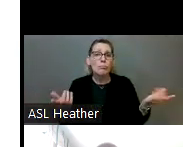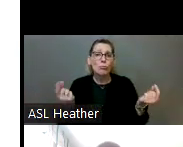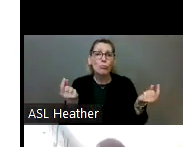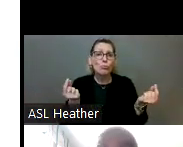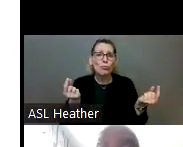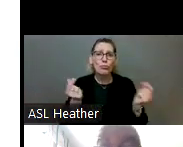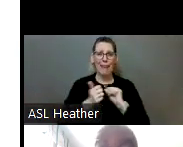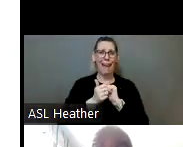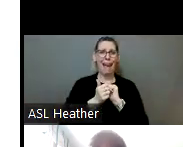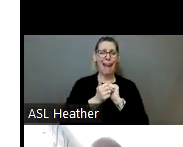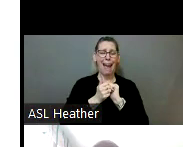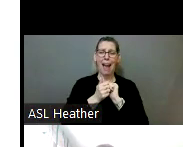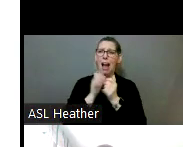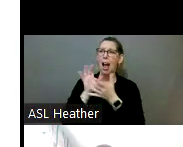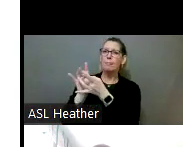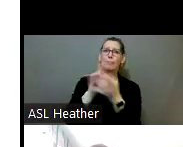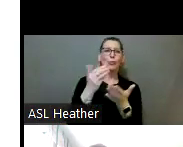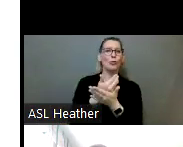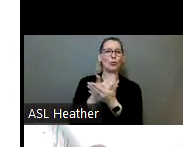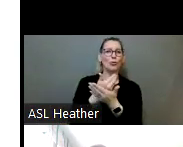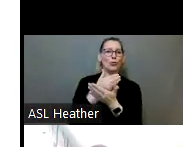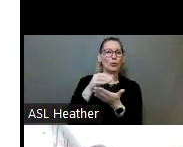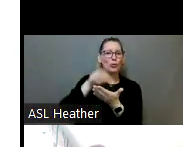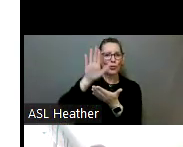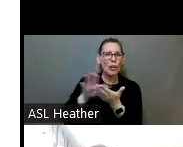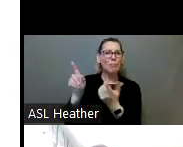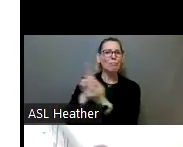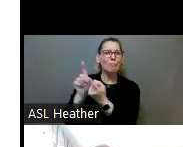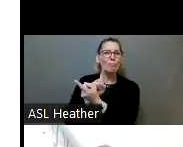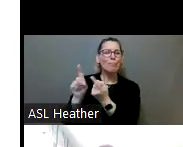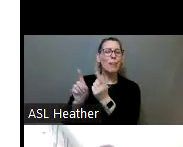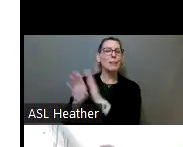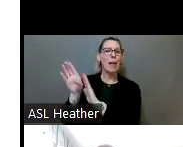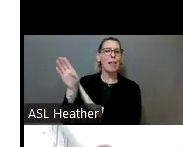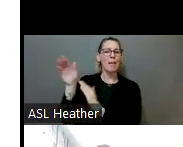students in to meet each other to begin to develop those kind of peer relationships